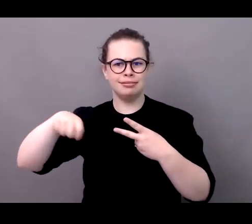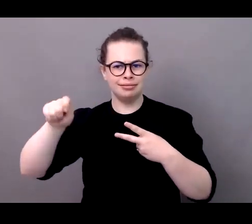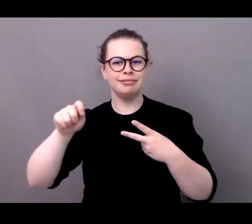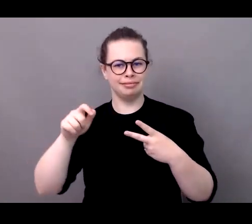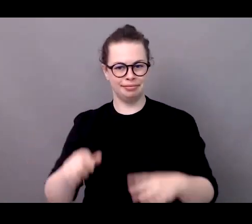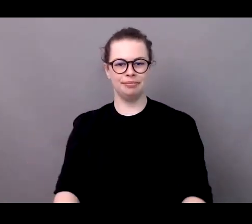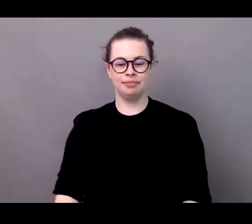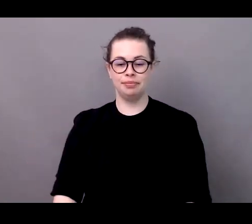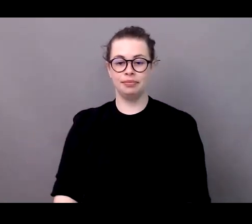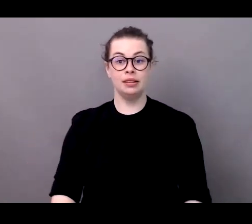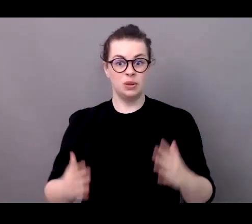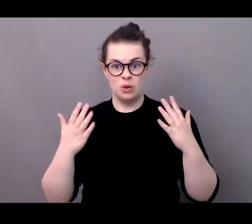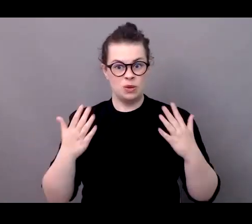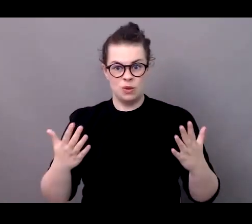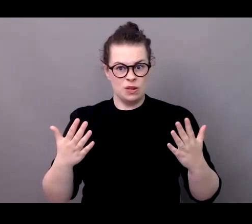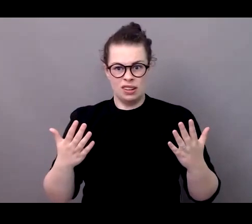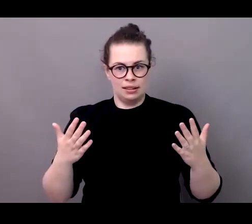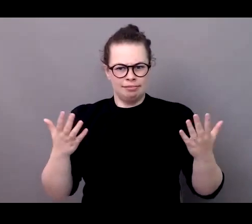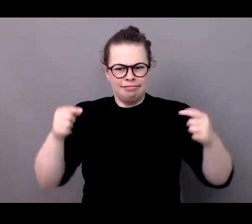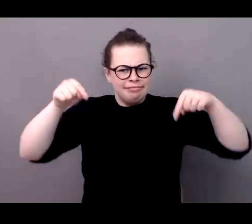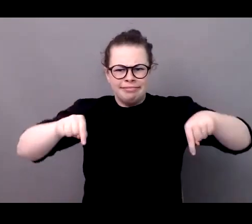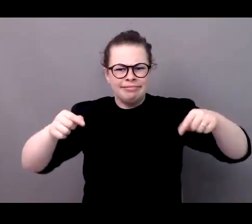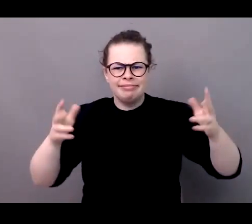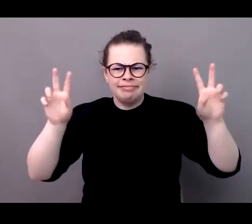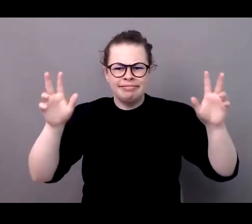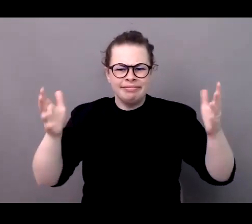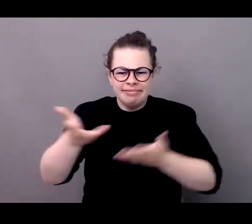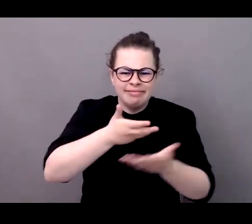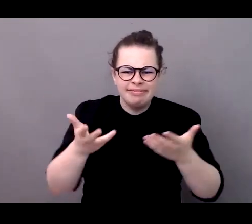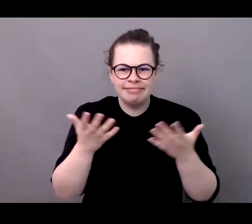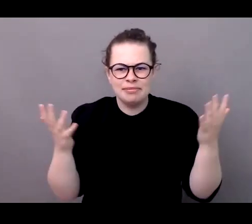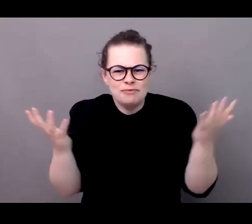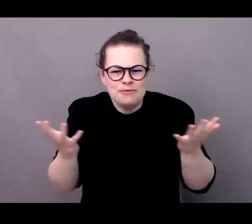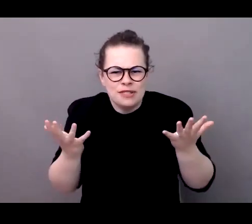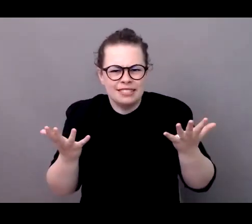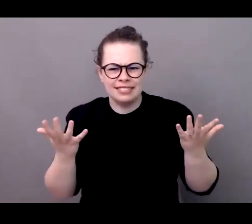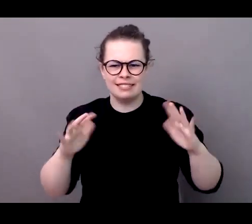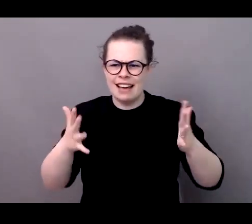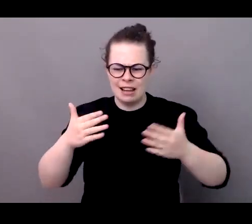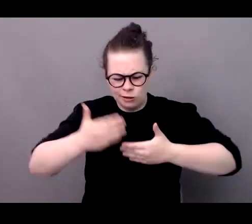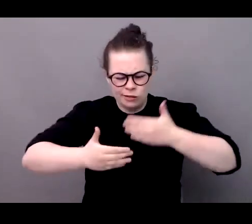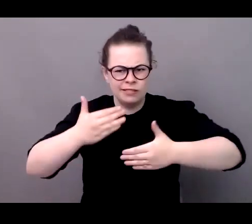to you what we are doing with this participation exercise and how it's going to work. First of all,